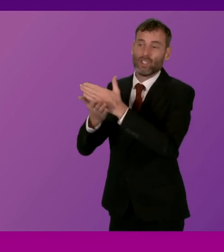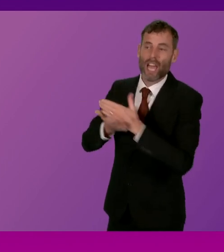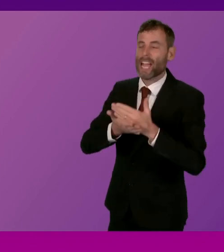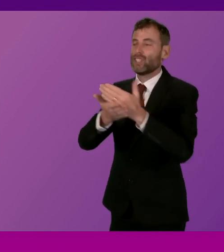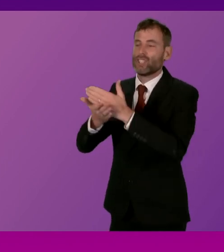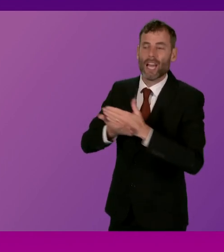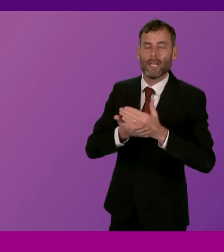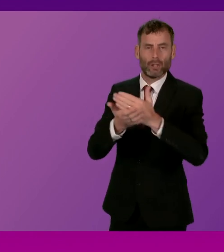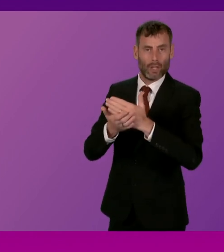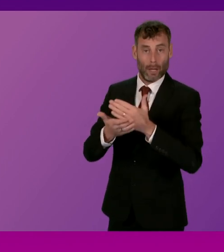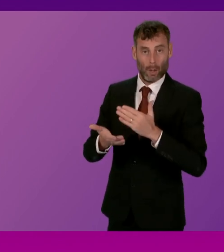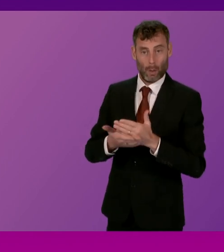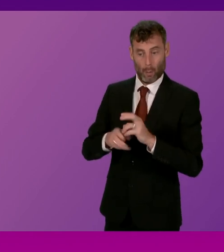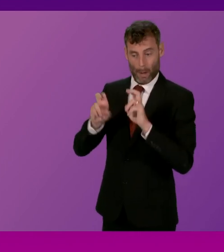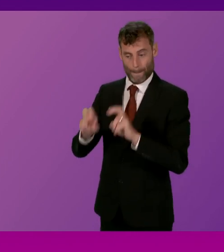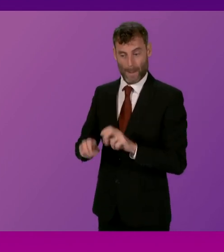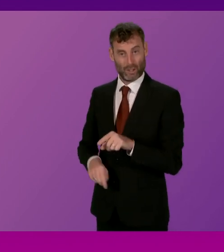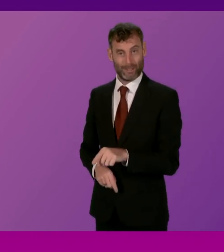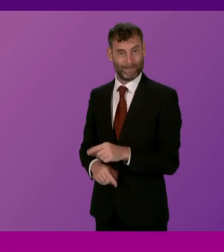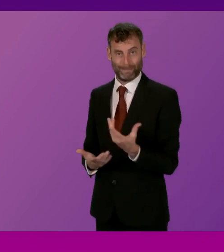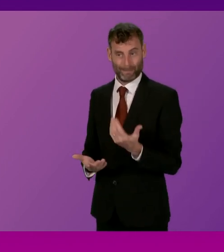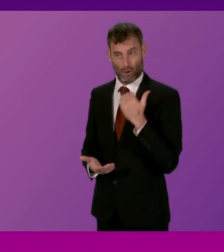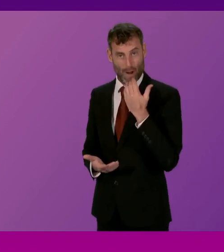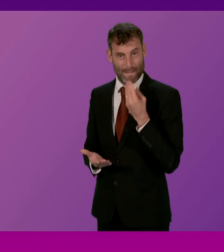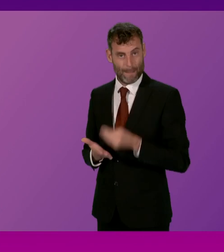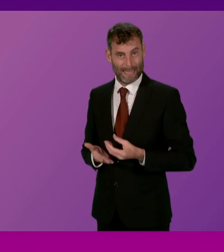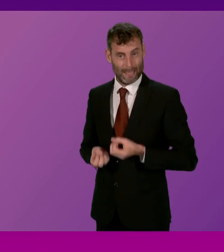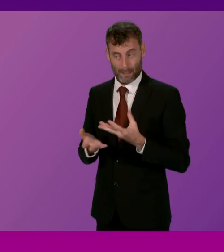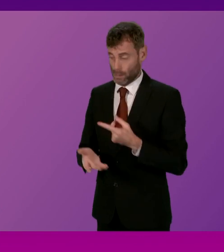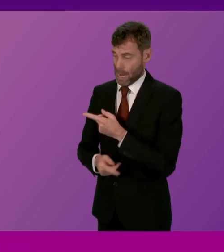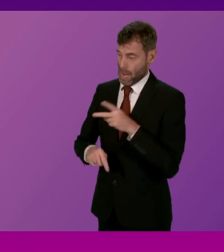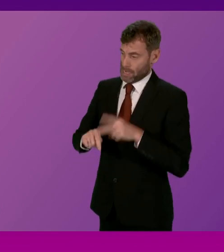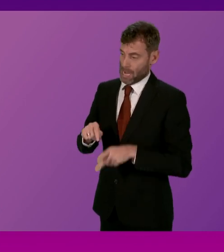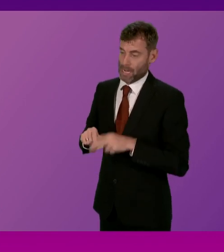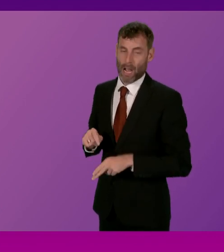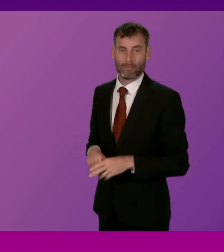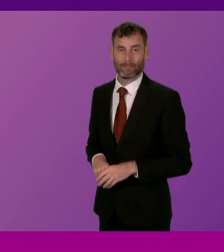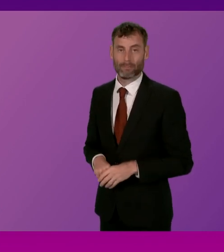The cabinet secretary regularly meets the Scottish Fire and Rescue Service, and I am